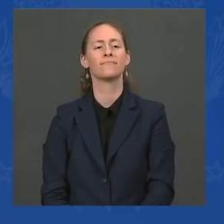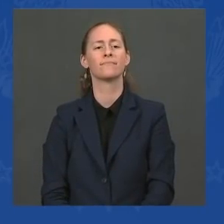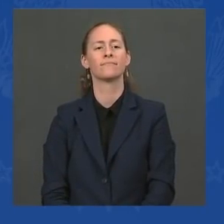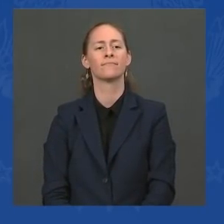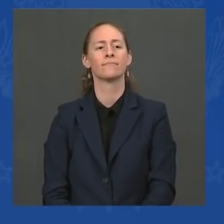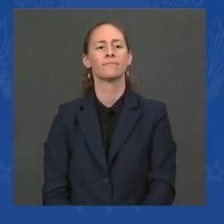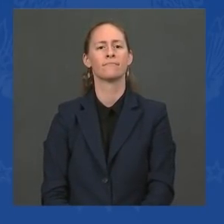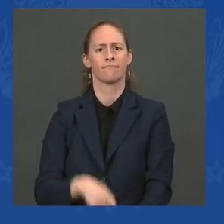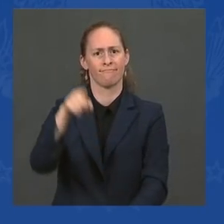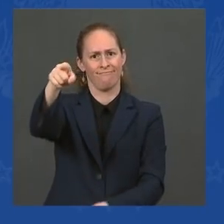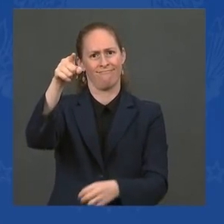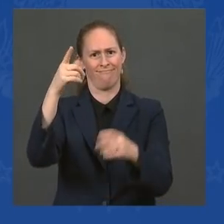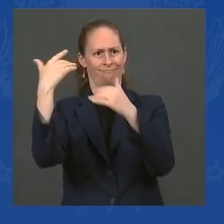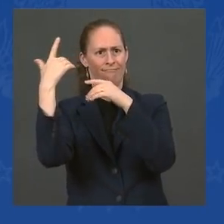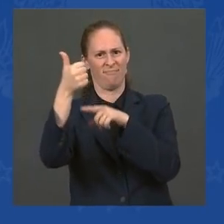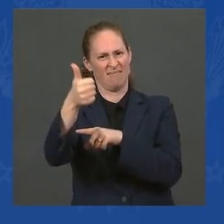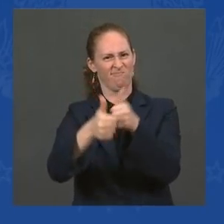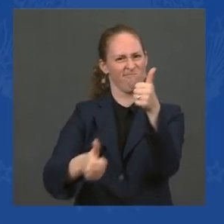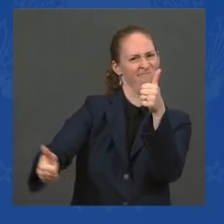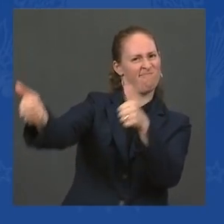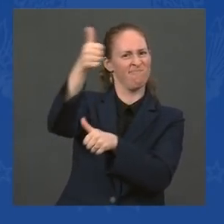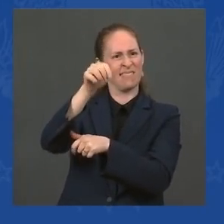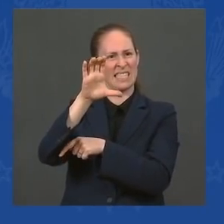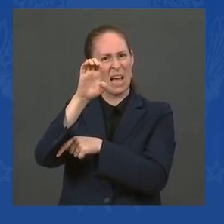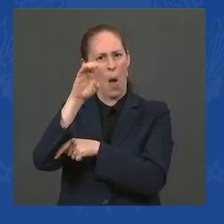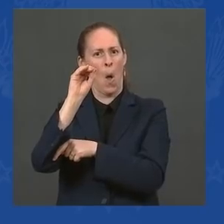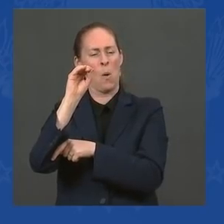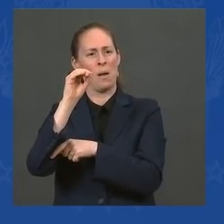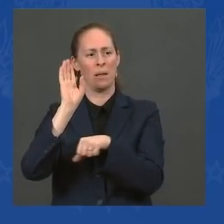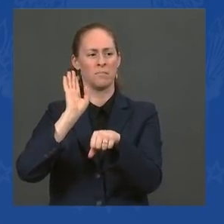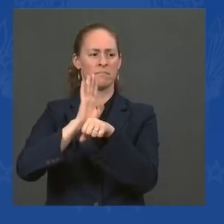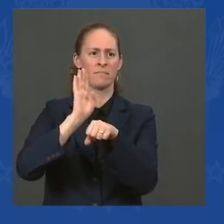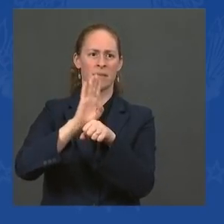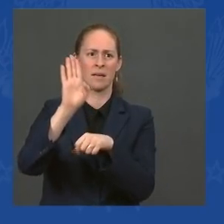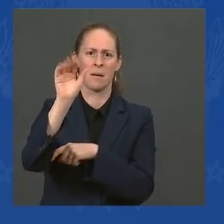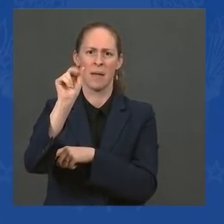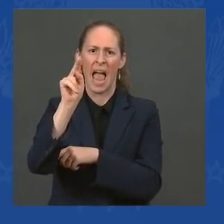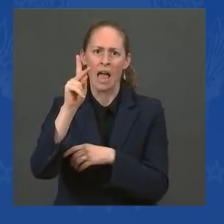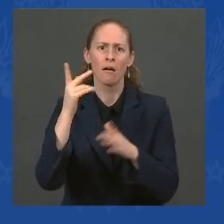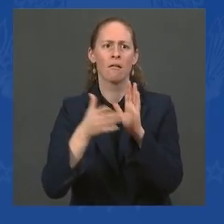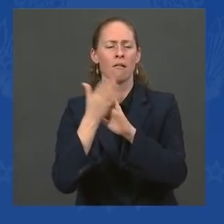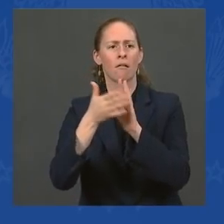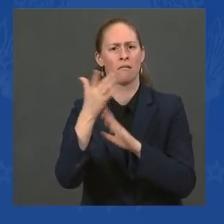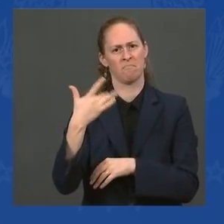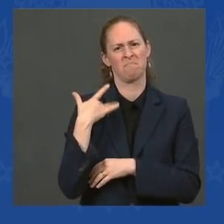And what impacts are you seeing or do you think you'll see from this obstruction?